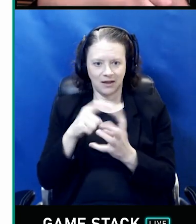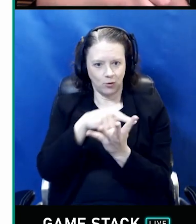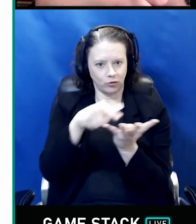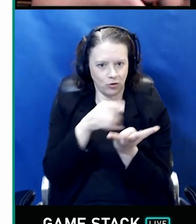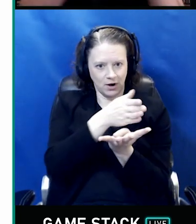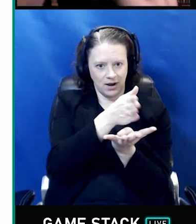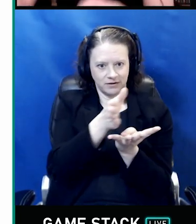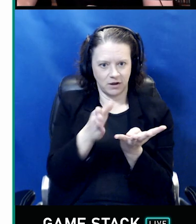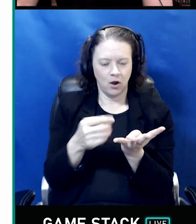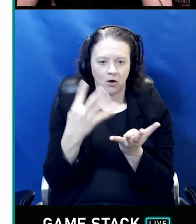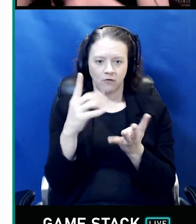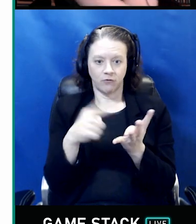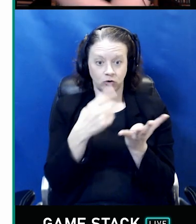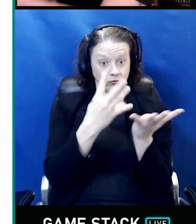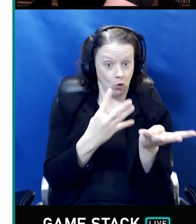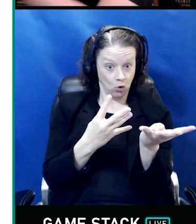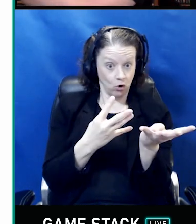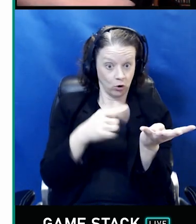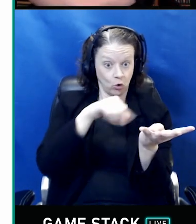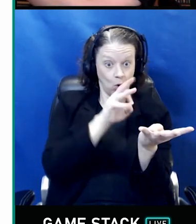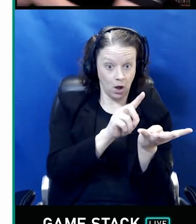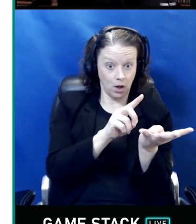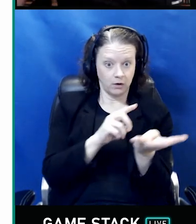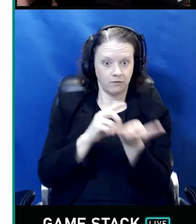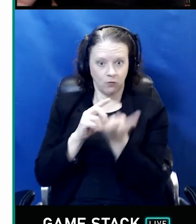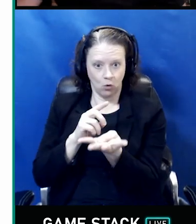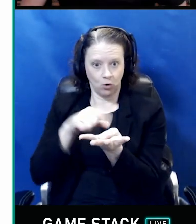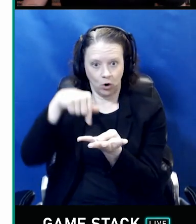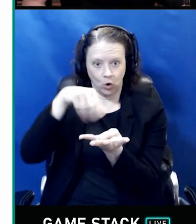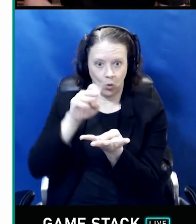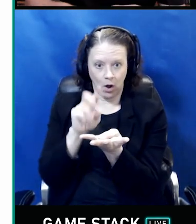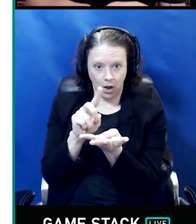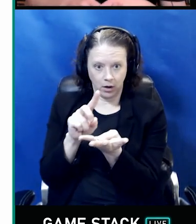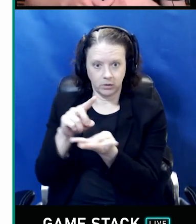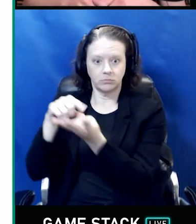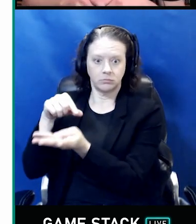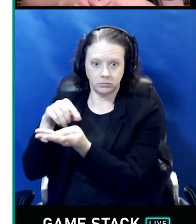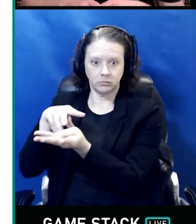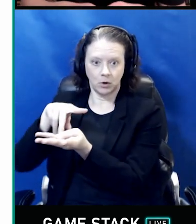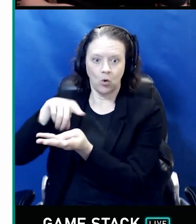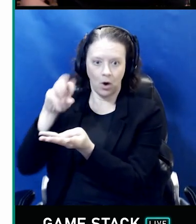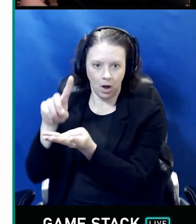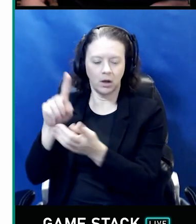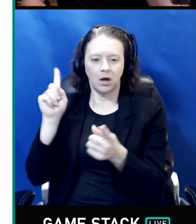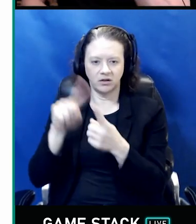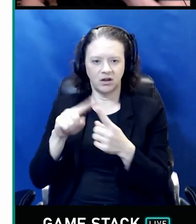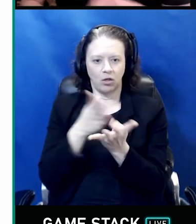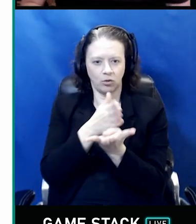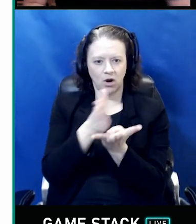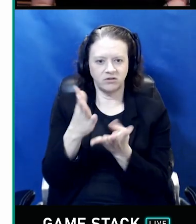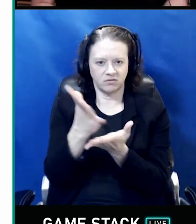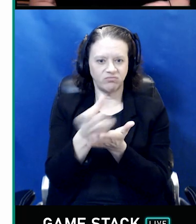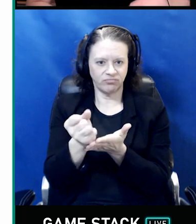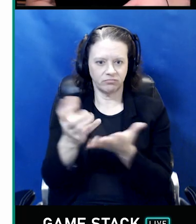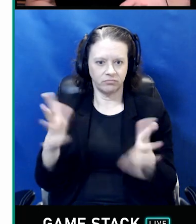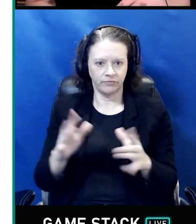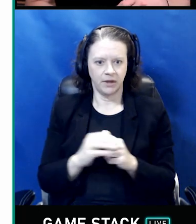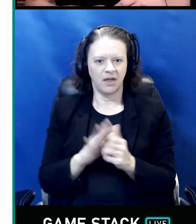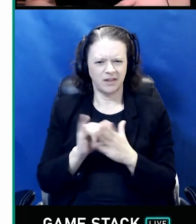OK, the first four is a quad, second four is a quad, etc etc etc until you run out of threads. And that's pretty straightforward. We're going to go into more